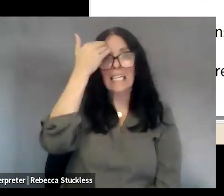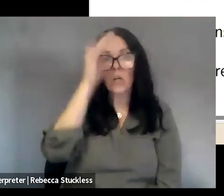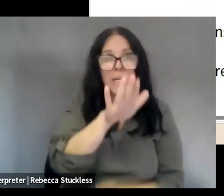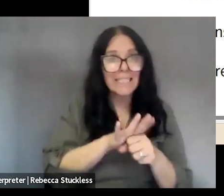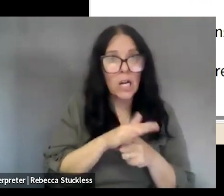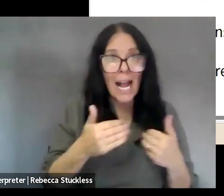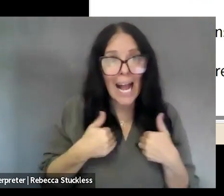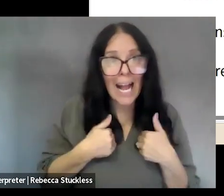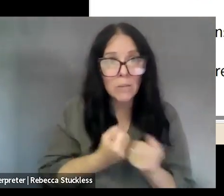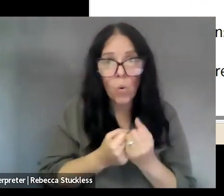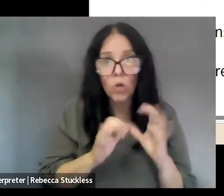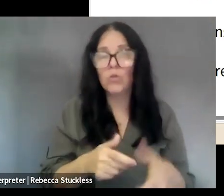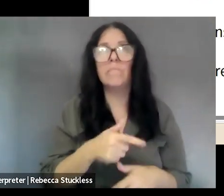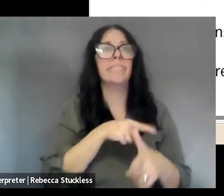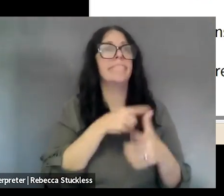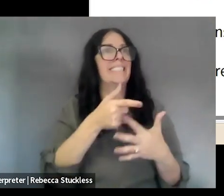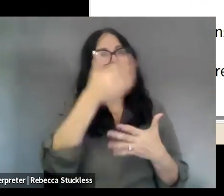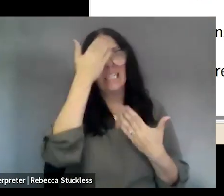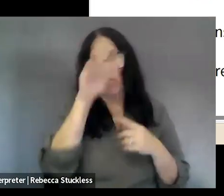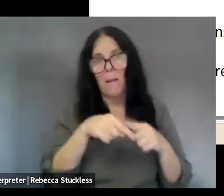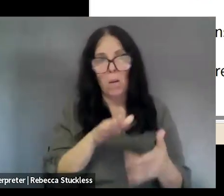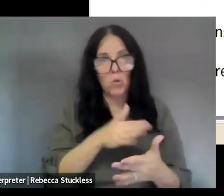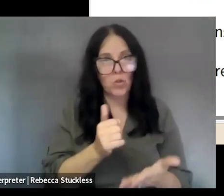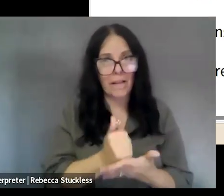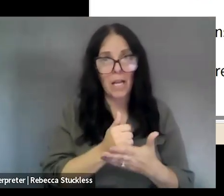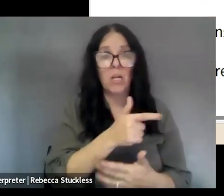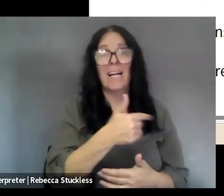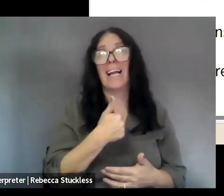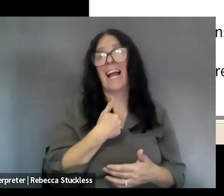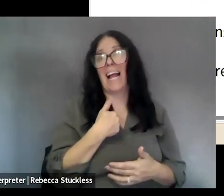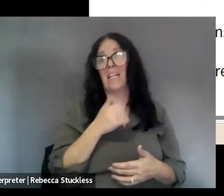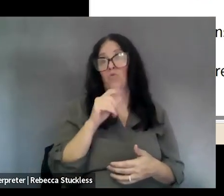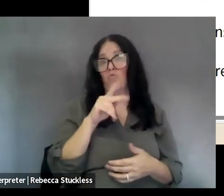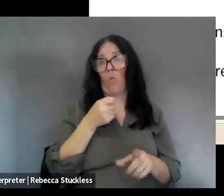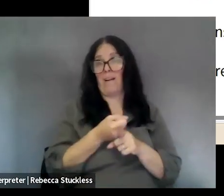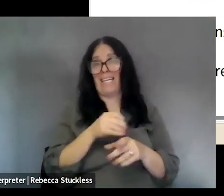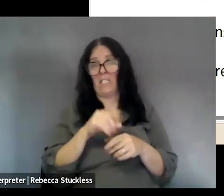didn't know about music therapy, he had his stroke in 2019, and there was a lot of resources that